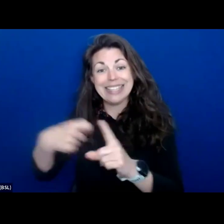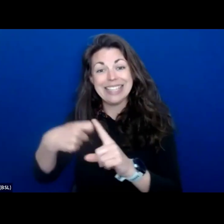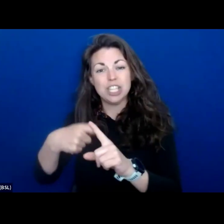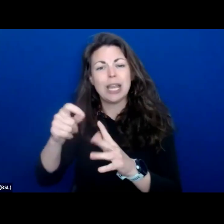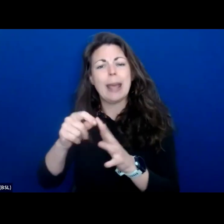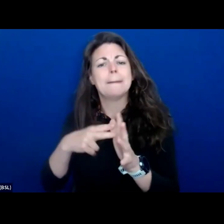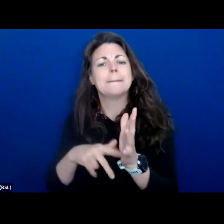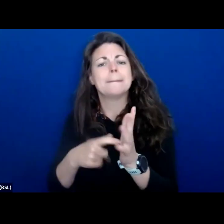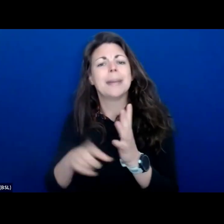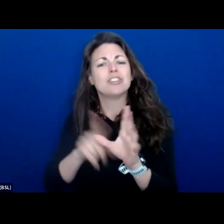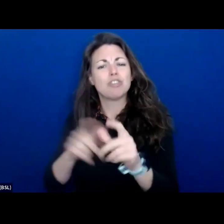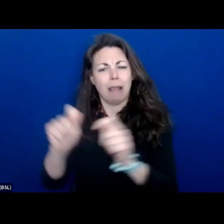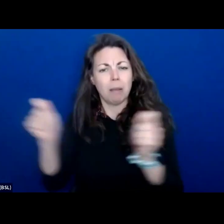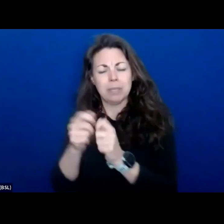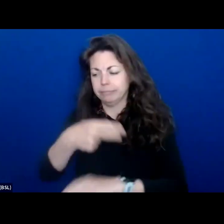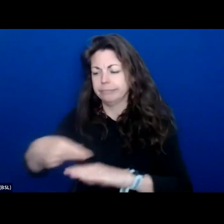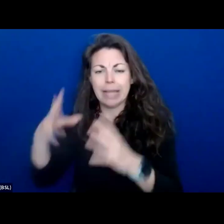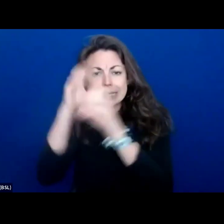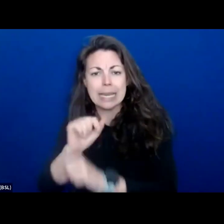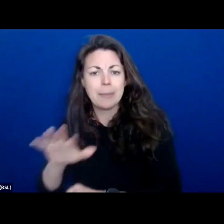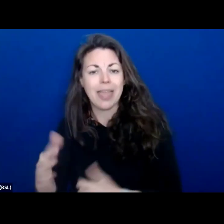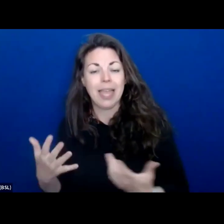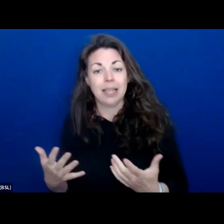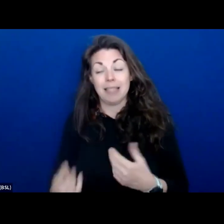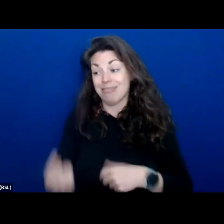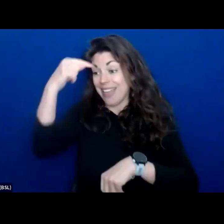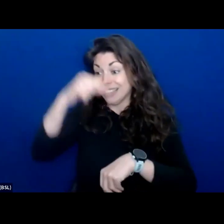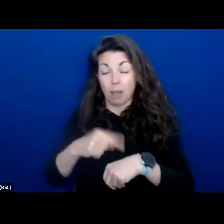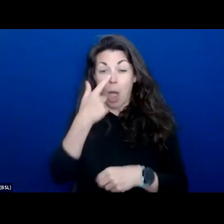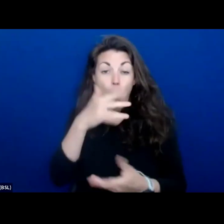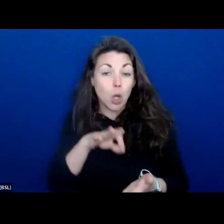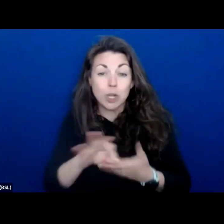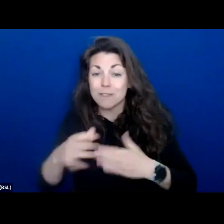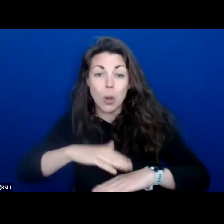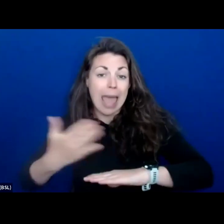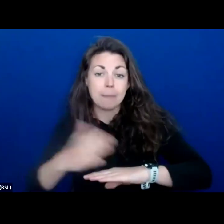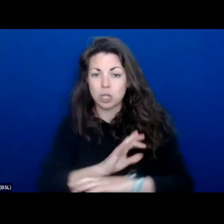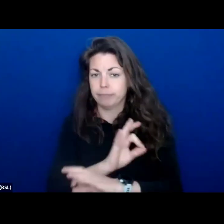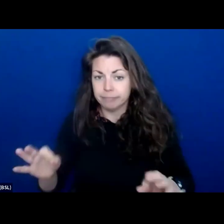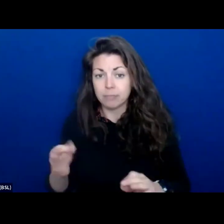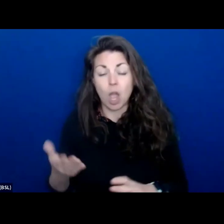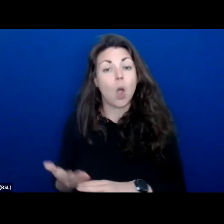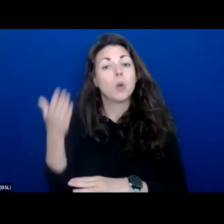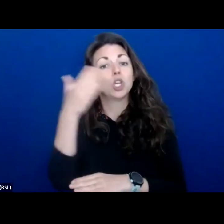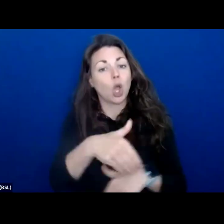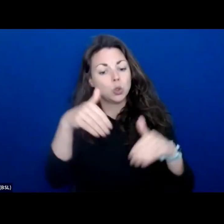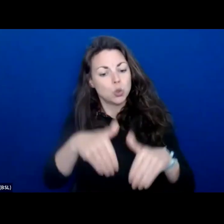a computer or laptop, couldn't afford one. So I used to go to a local convenience store and you would pay by the minute or half an